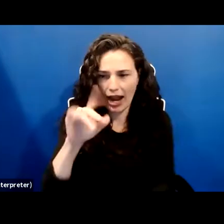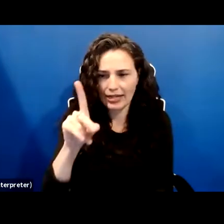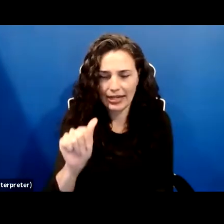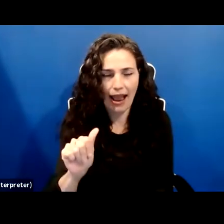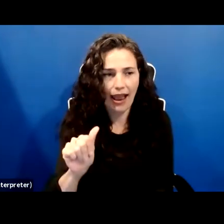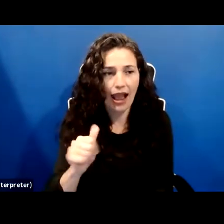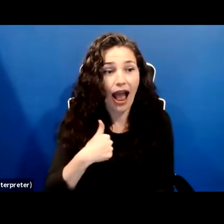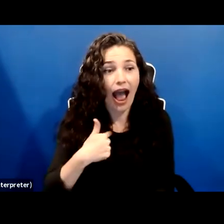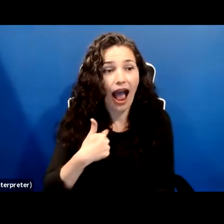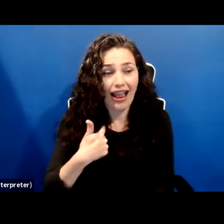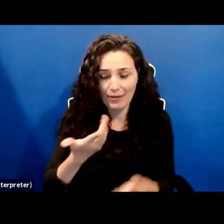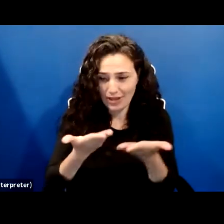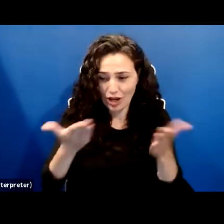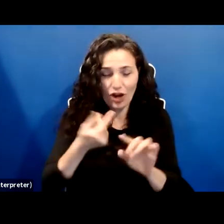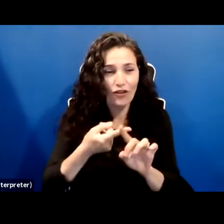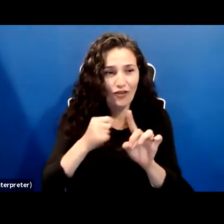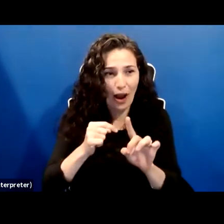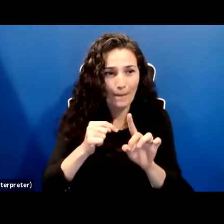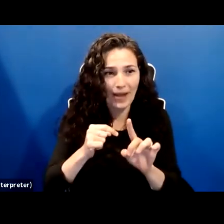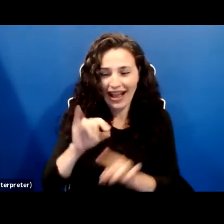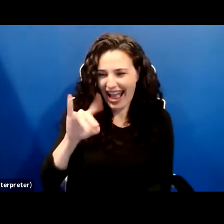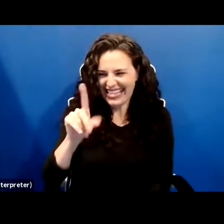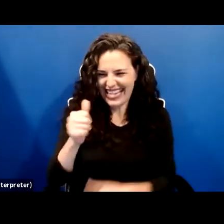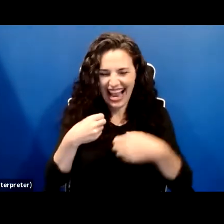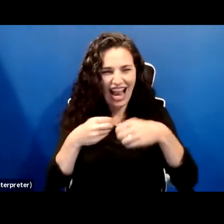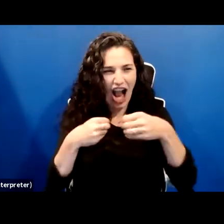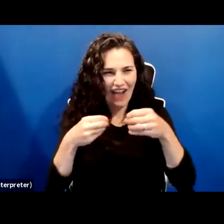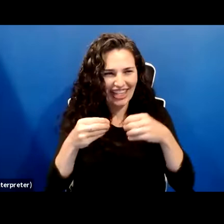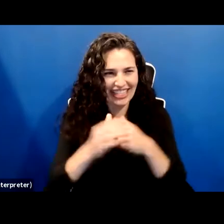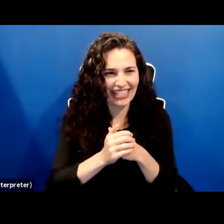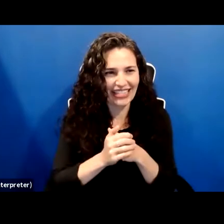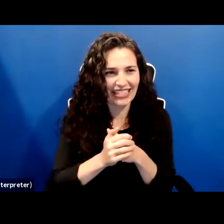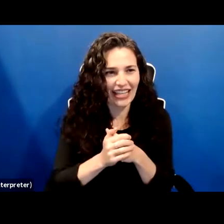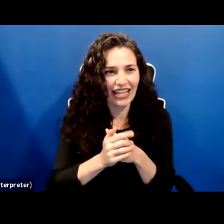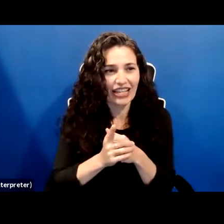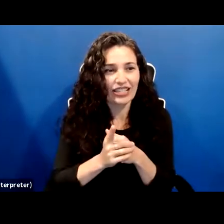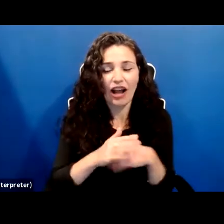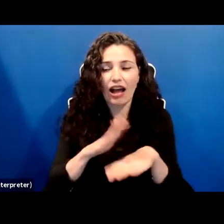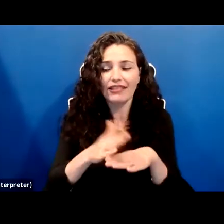I am coming to you today from the IDA offices, which is on the unseeded land